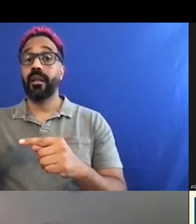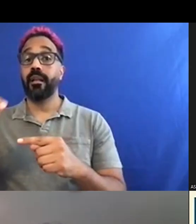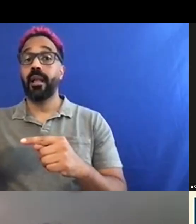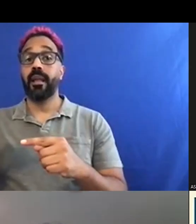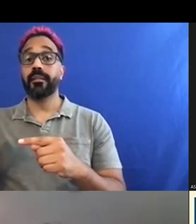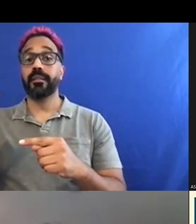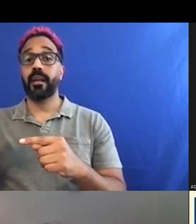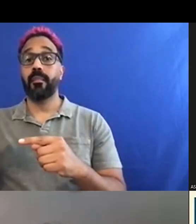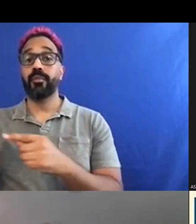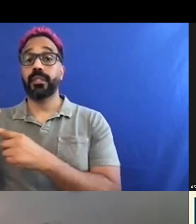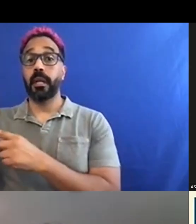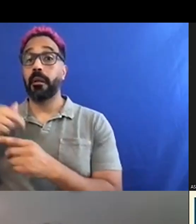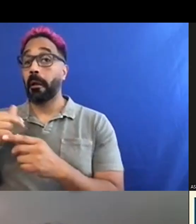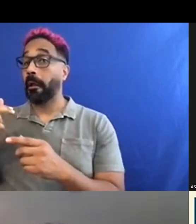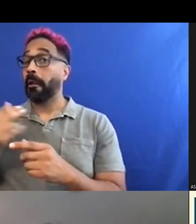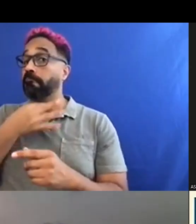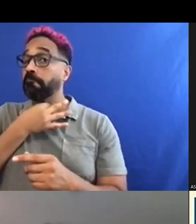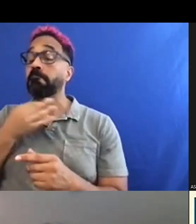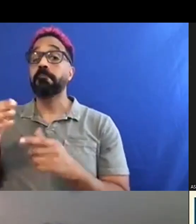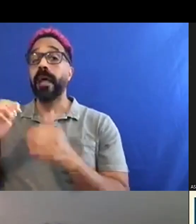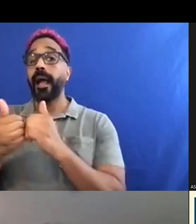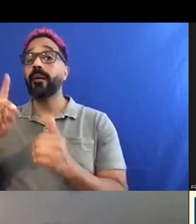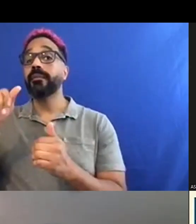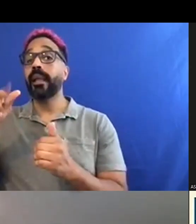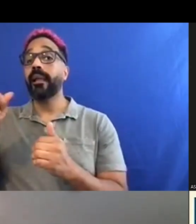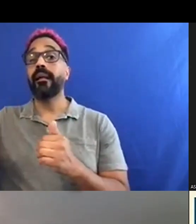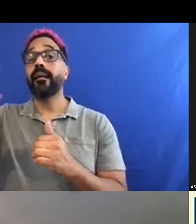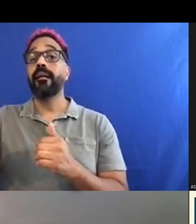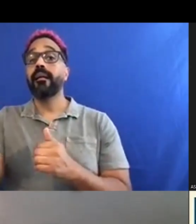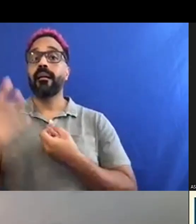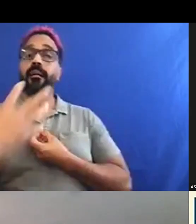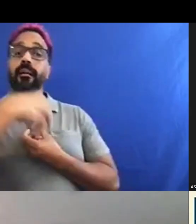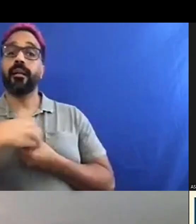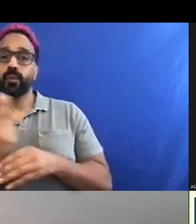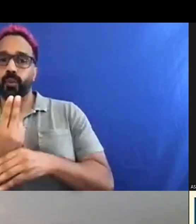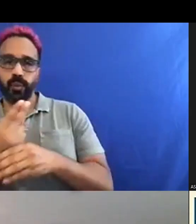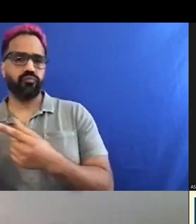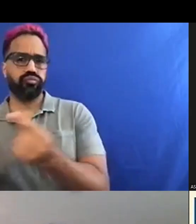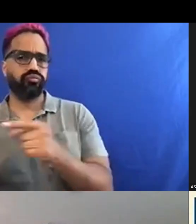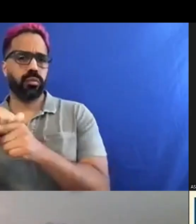the data is actually being utilized in practice. So again, my name is Annie Kucklick.